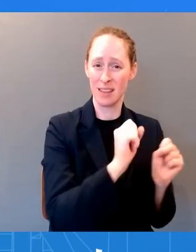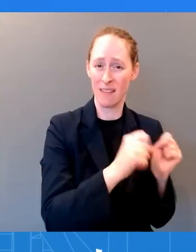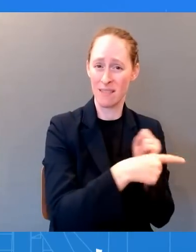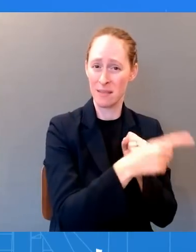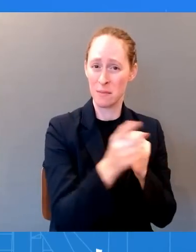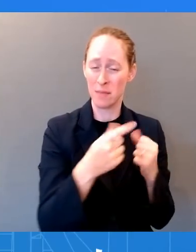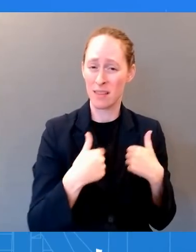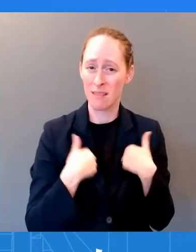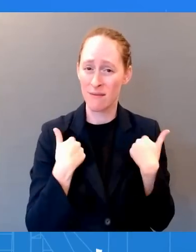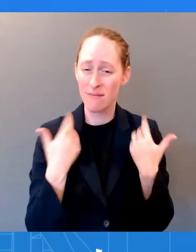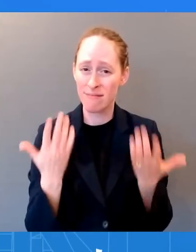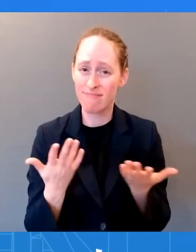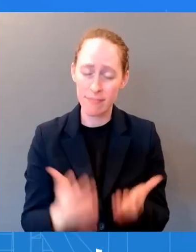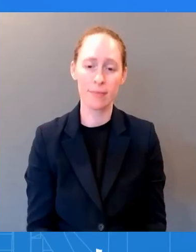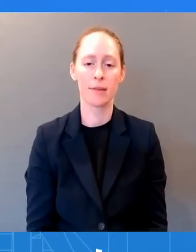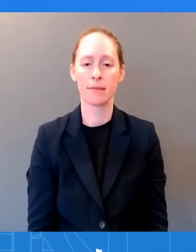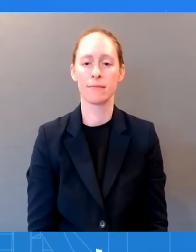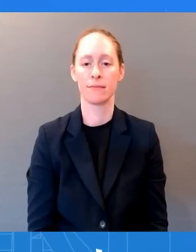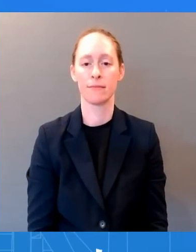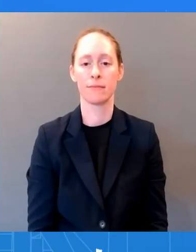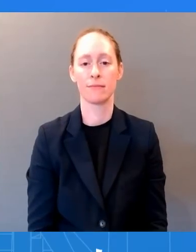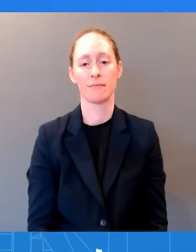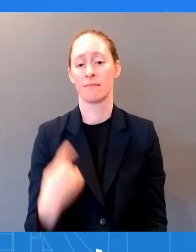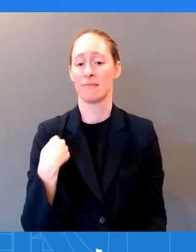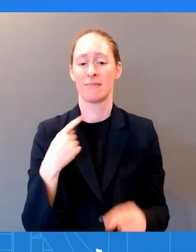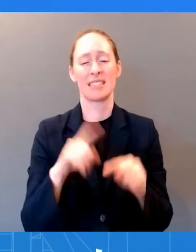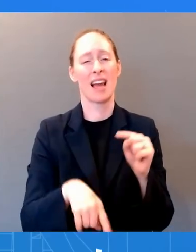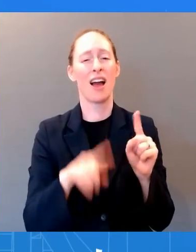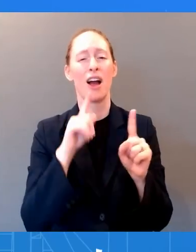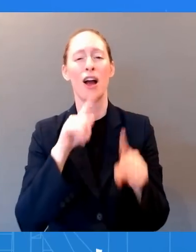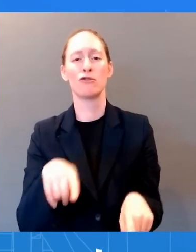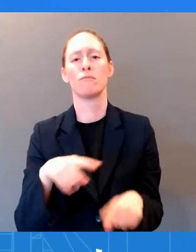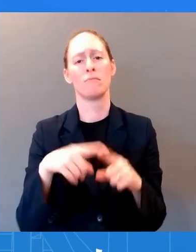that we can to provide any assistance